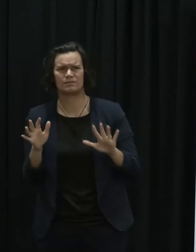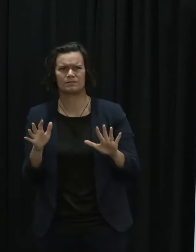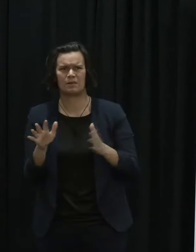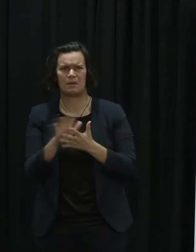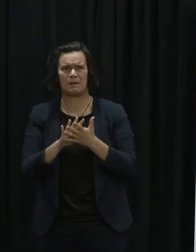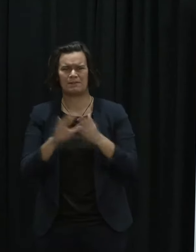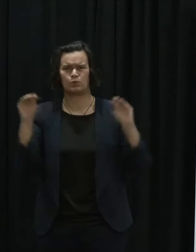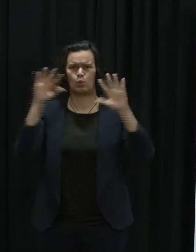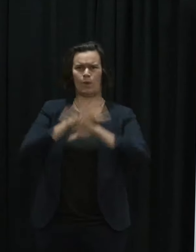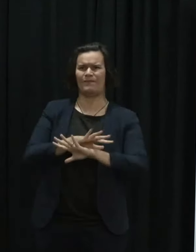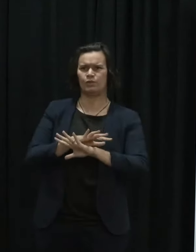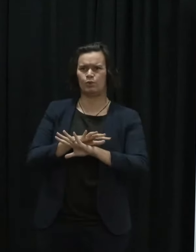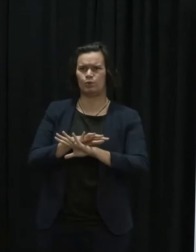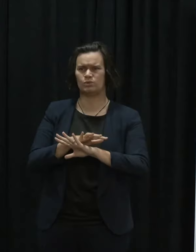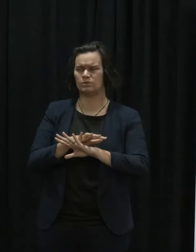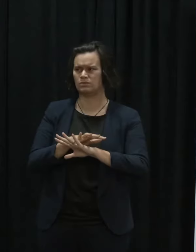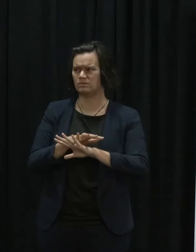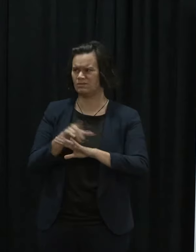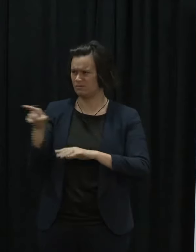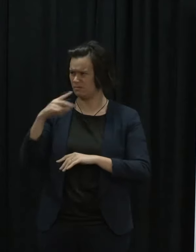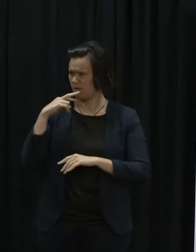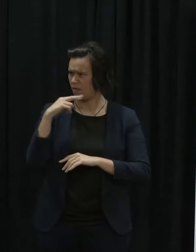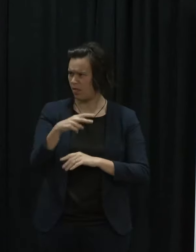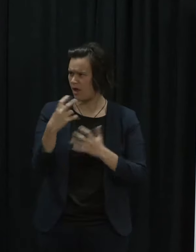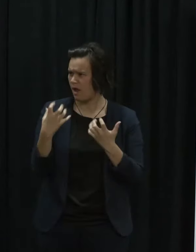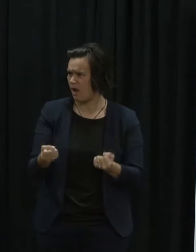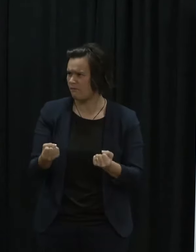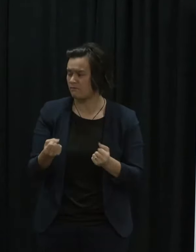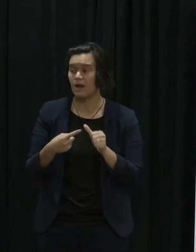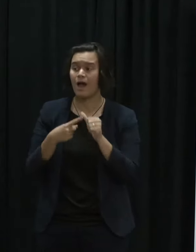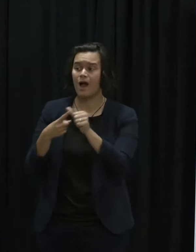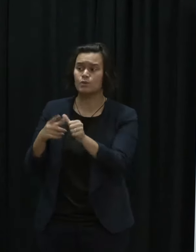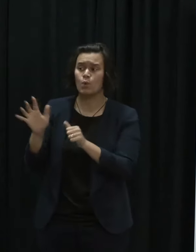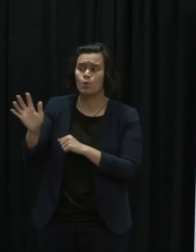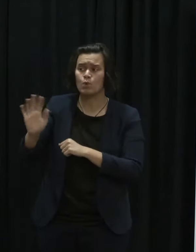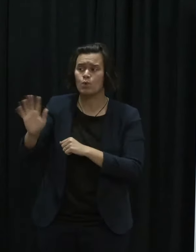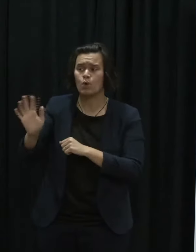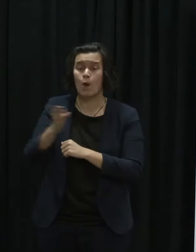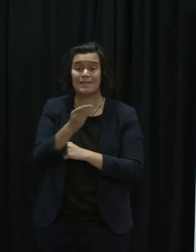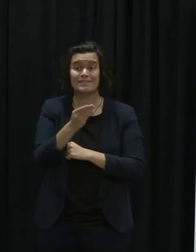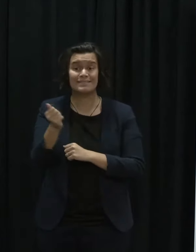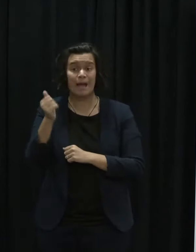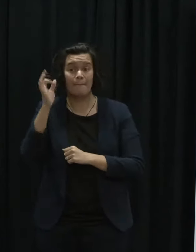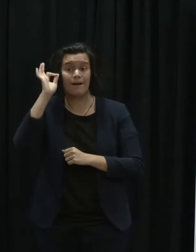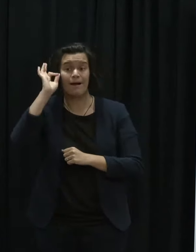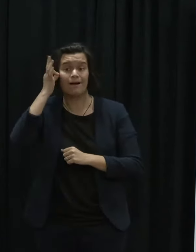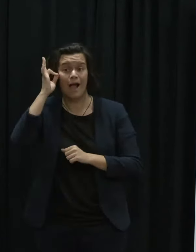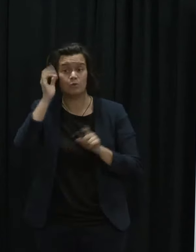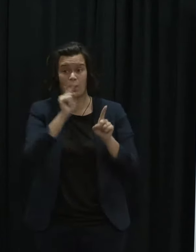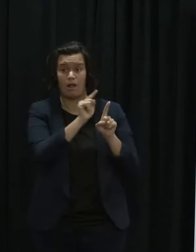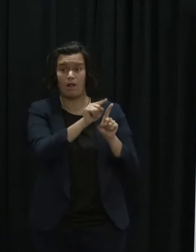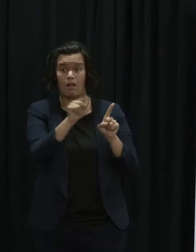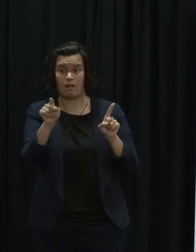consensus after you had made up your mind and now councils are feeling like this was